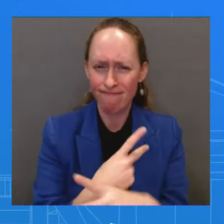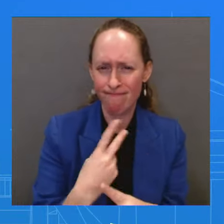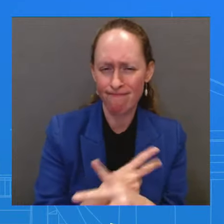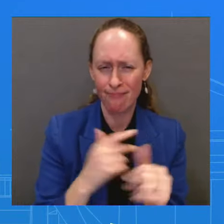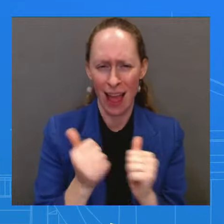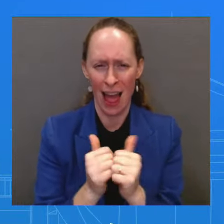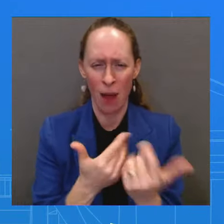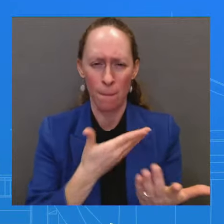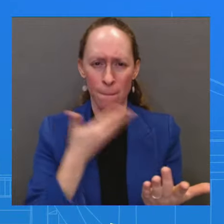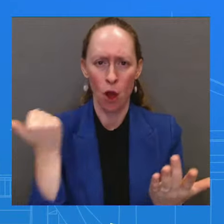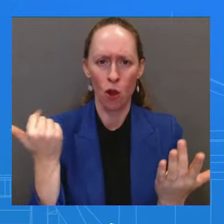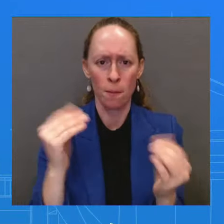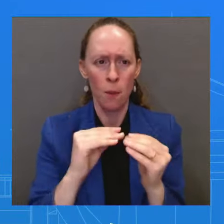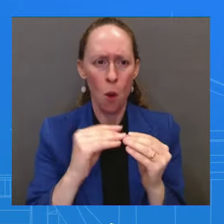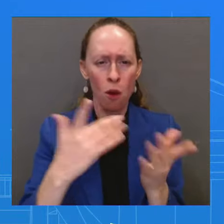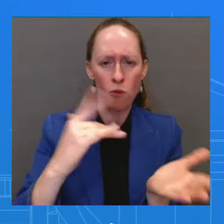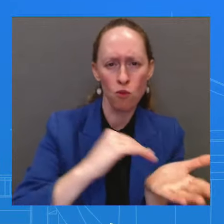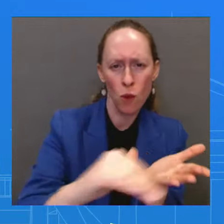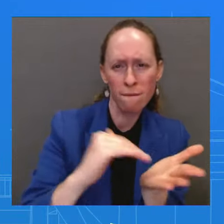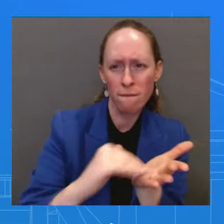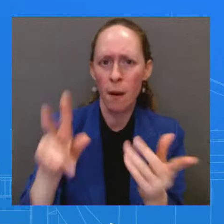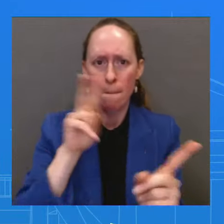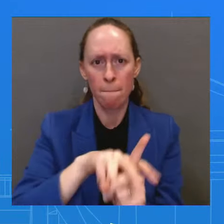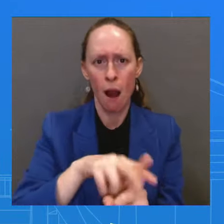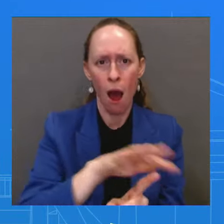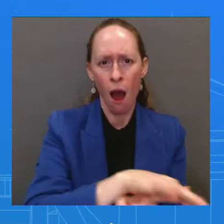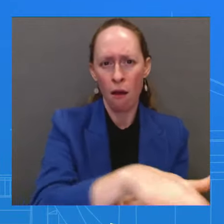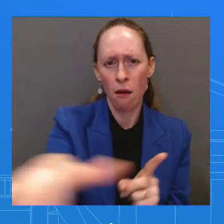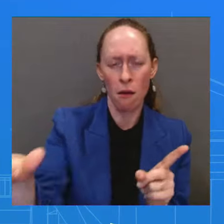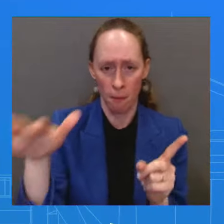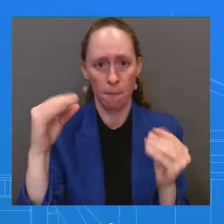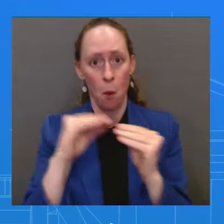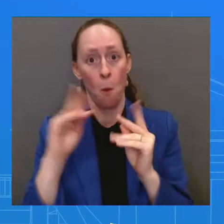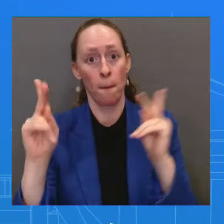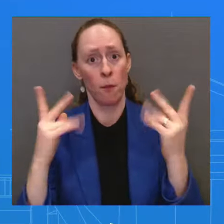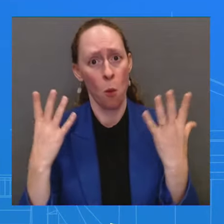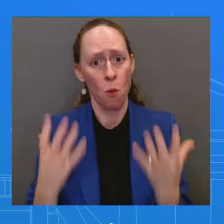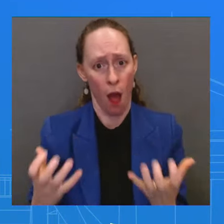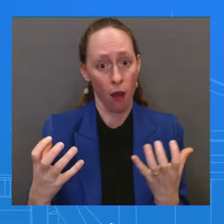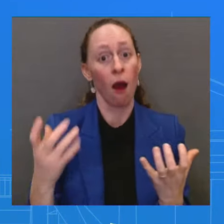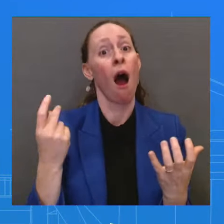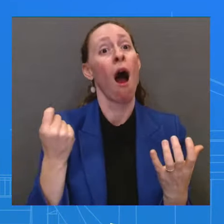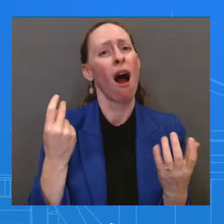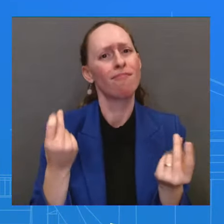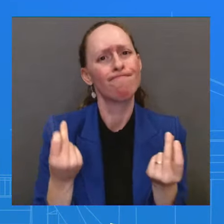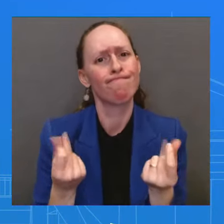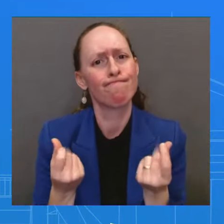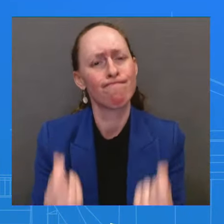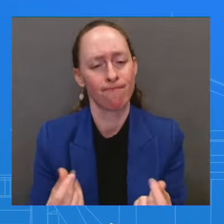as possible, as quickly as possible. And the Department of Education provided an updated --